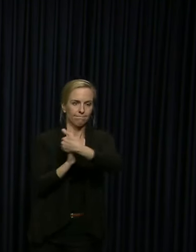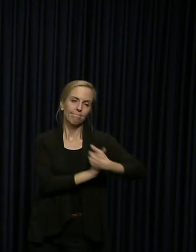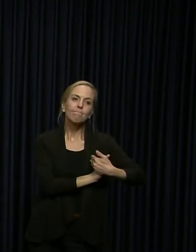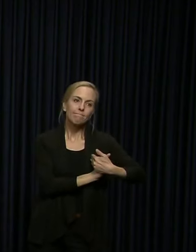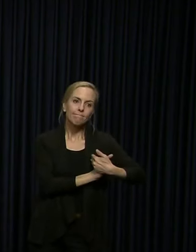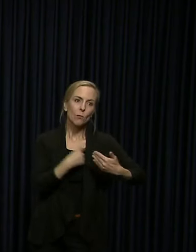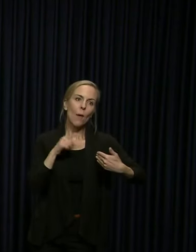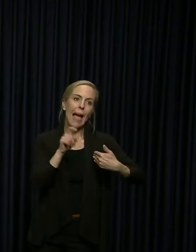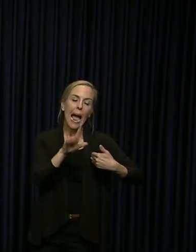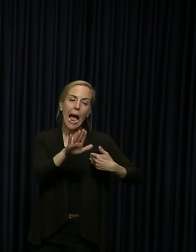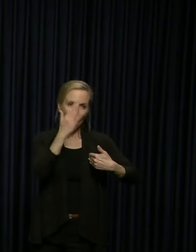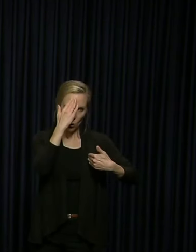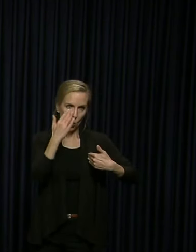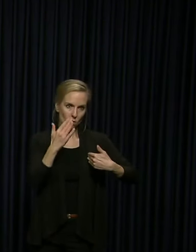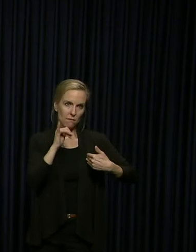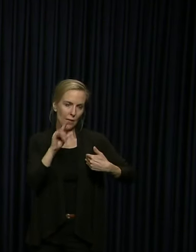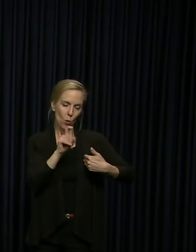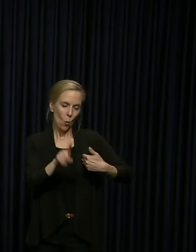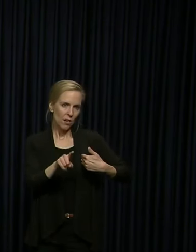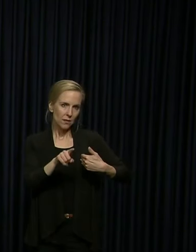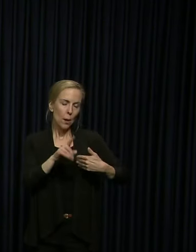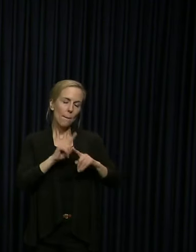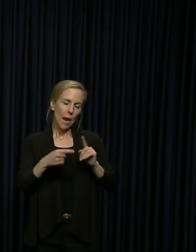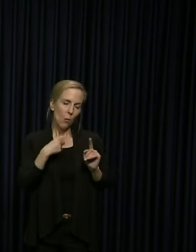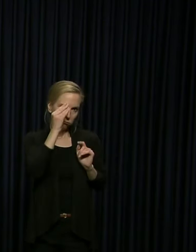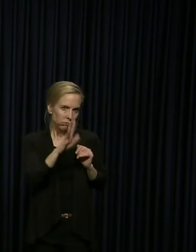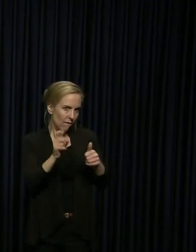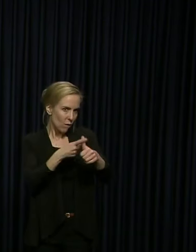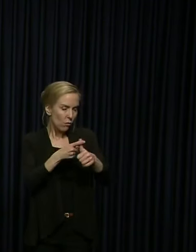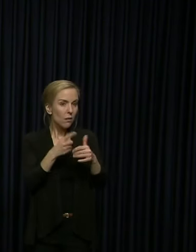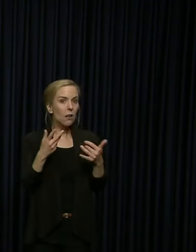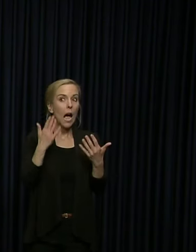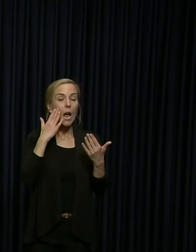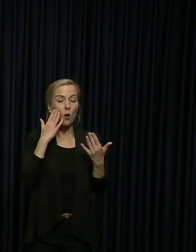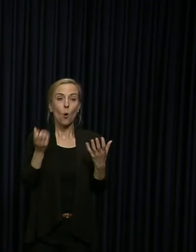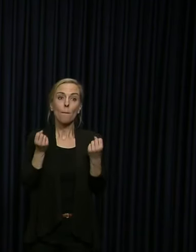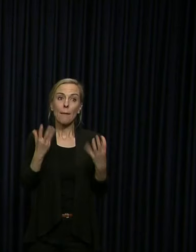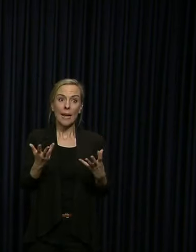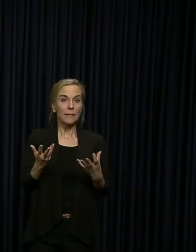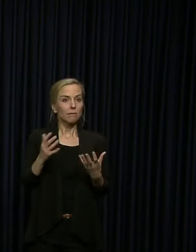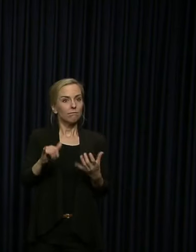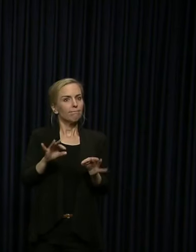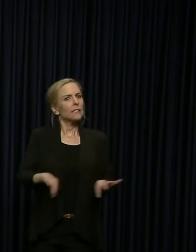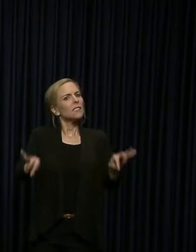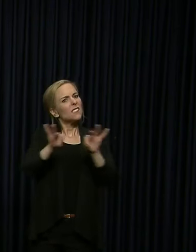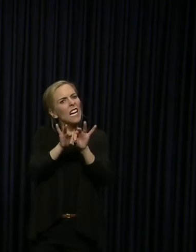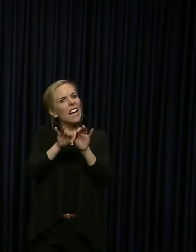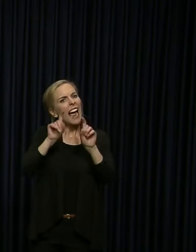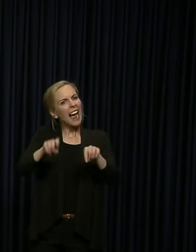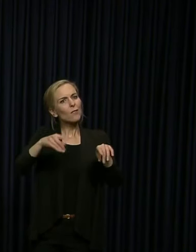AND I BELIEVE THAT'S BECAUSE EARLY ON WE SAID THAT IF THE